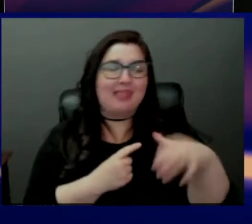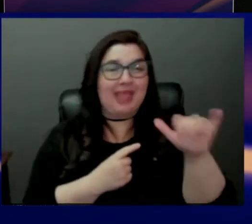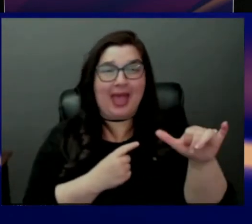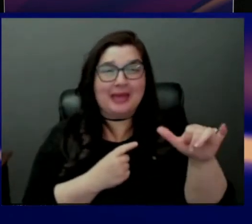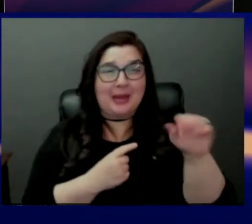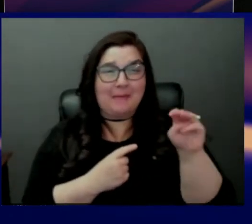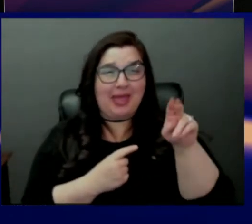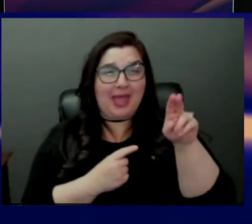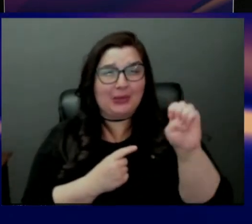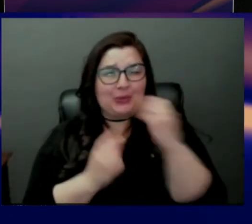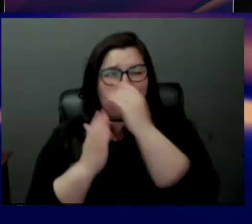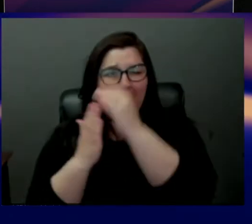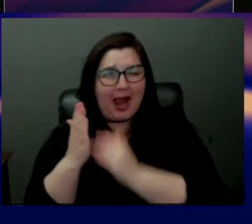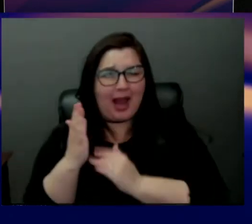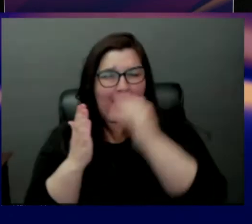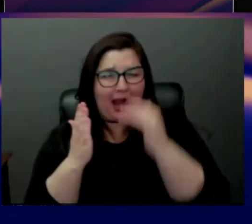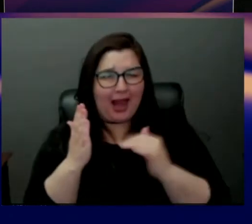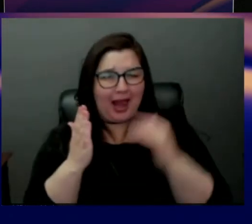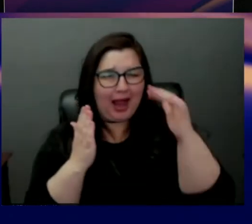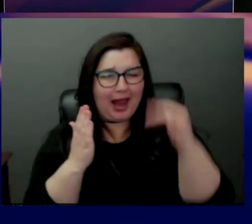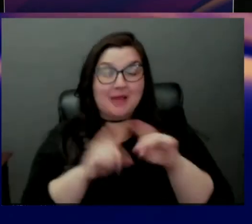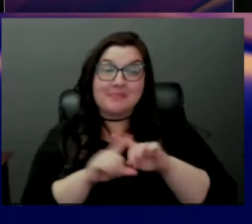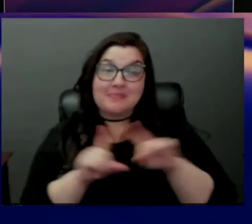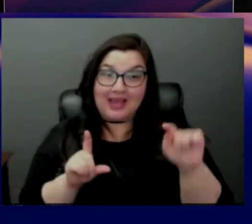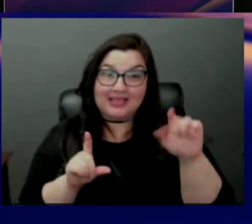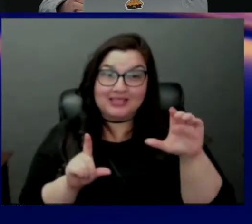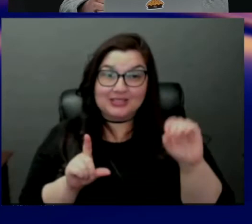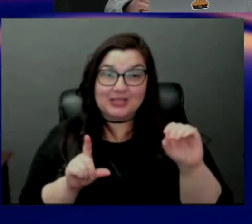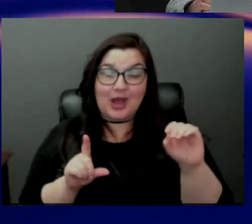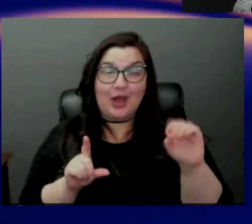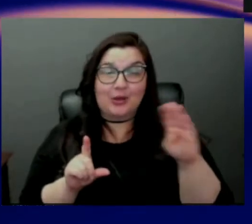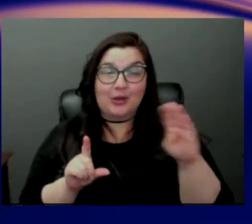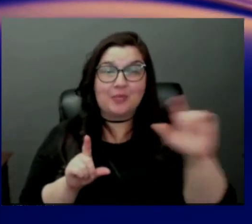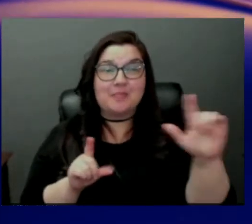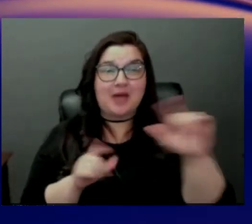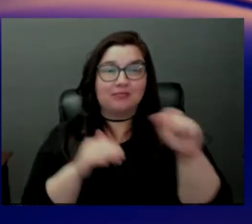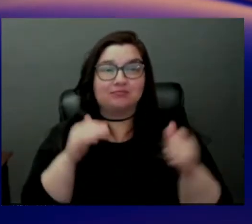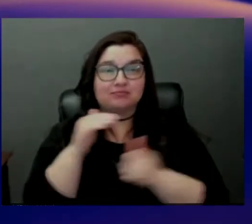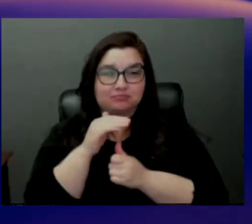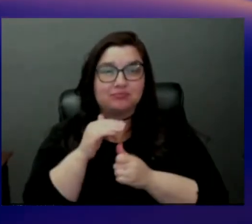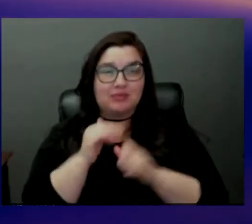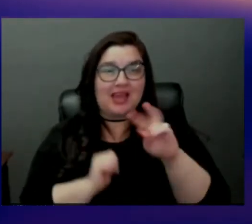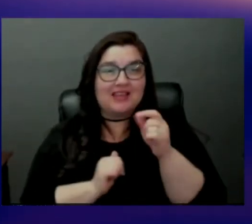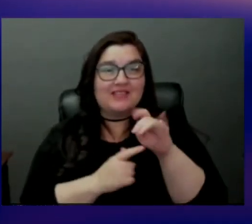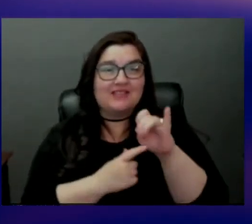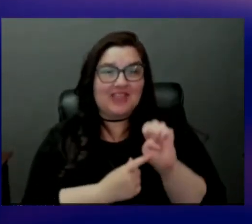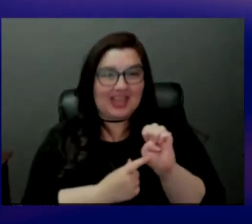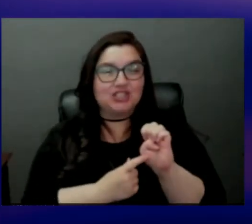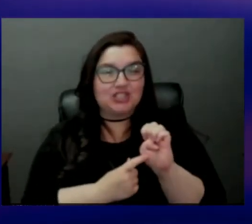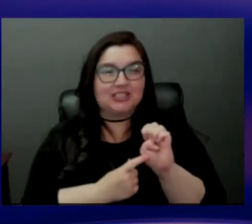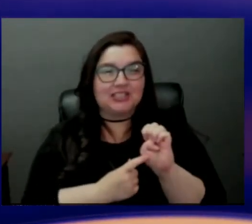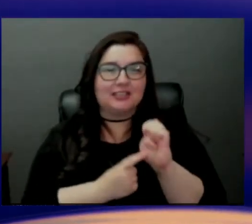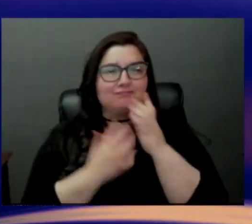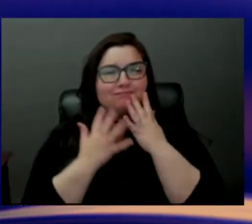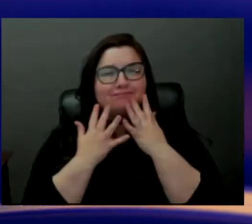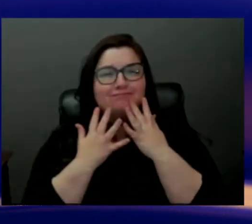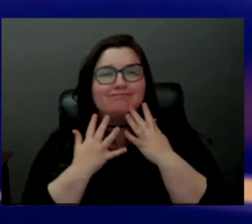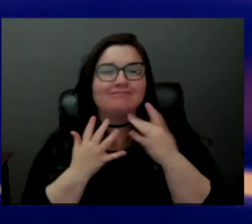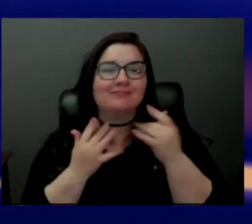But Taco Bell has put in a subsection of their menu something called veggie cravings, and I'm a vegetarian. But I could just skip right to that veggie cravings